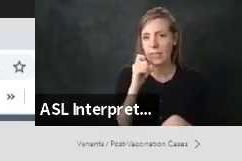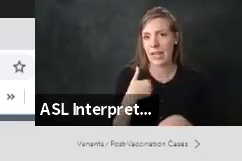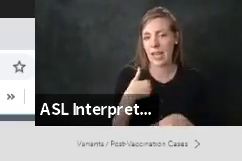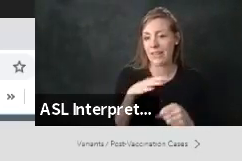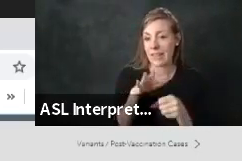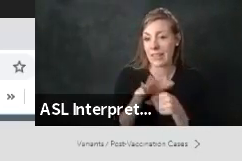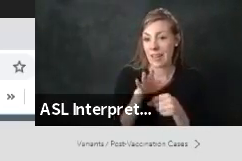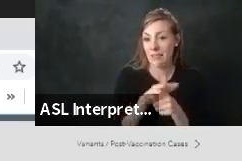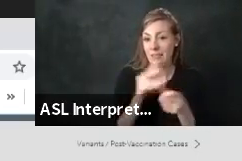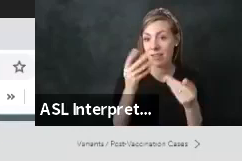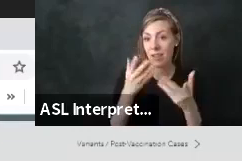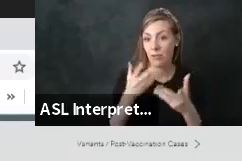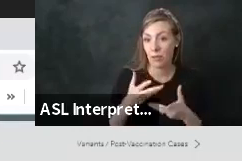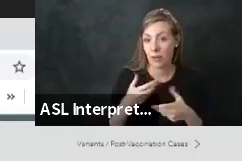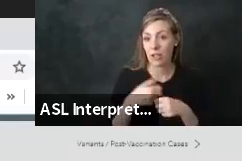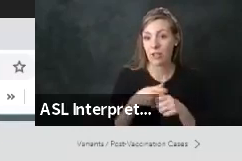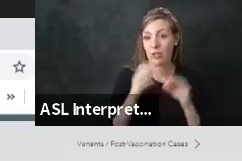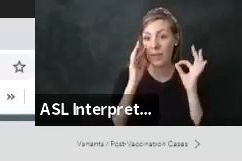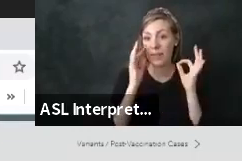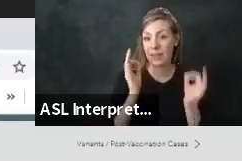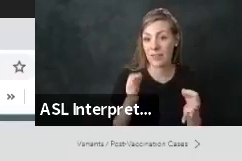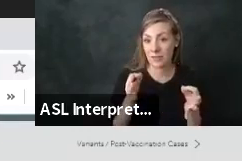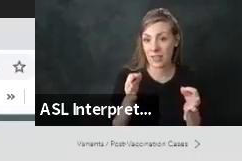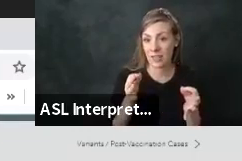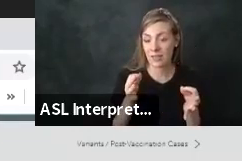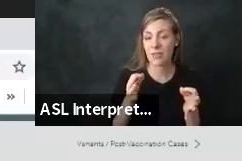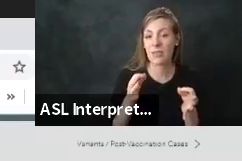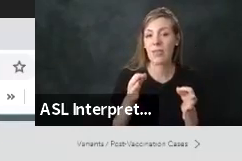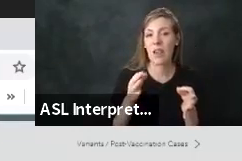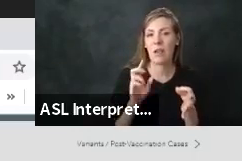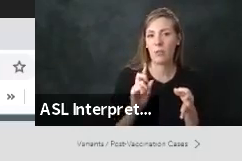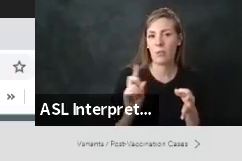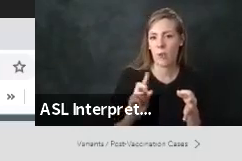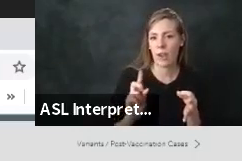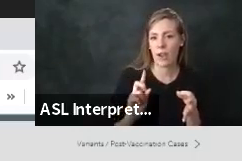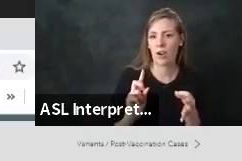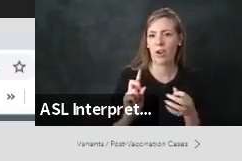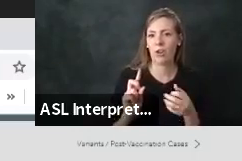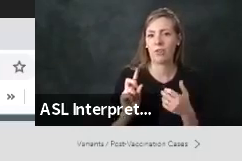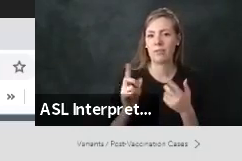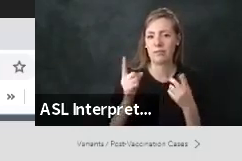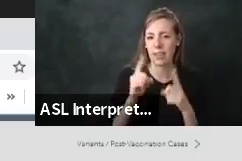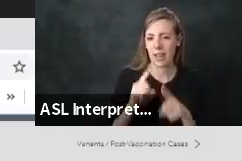definitive determination of where that infection occurred.